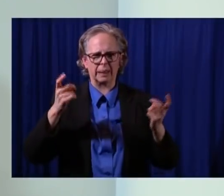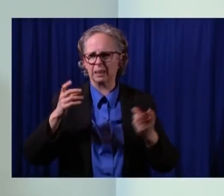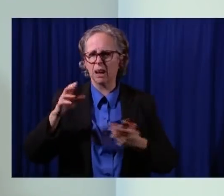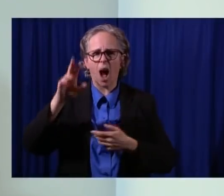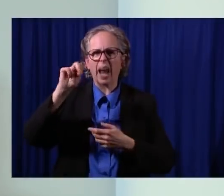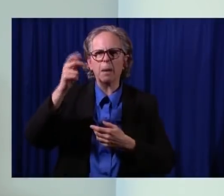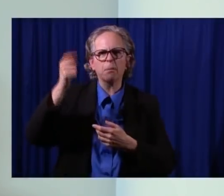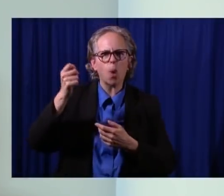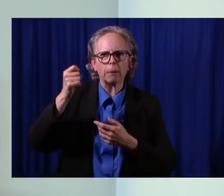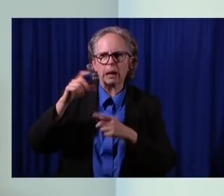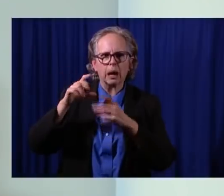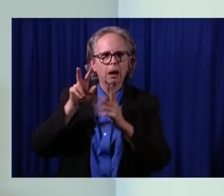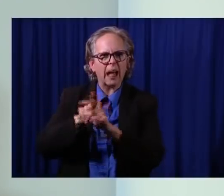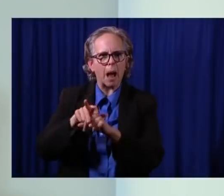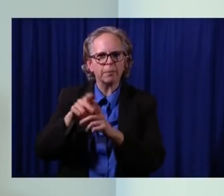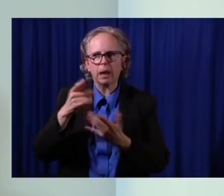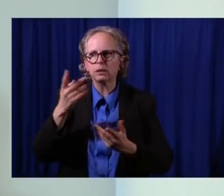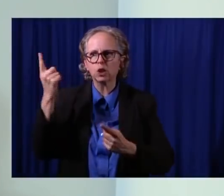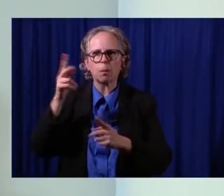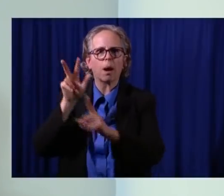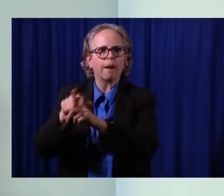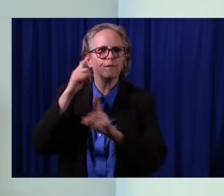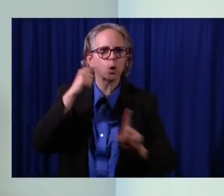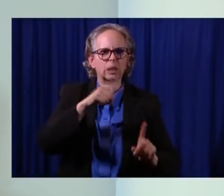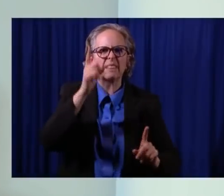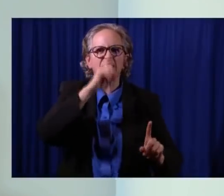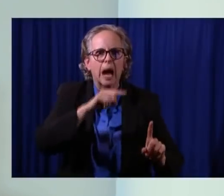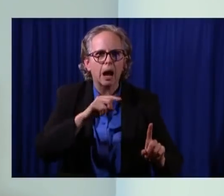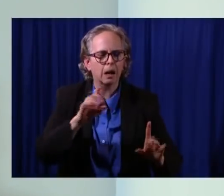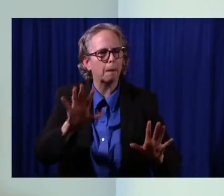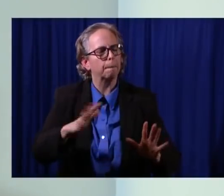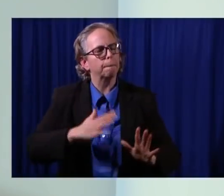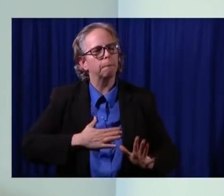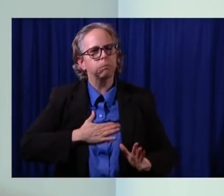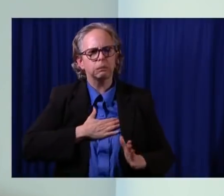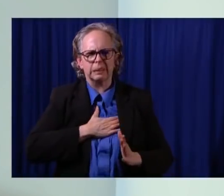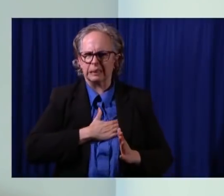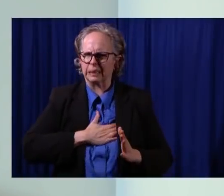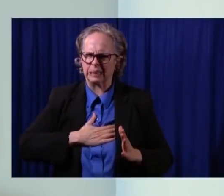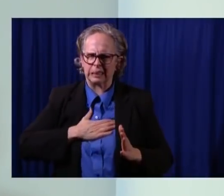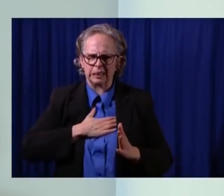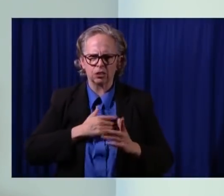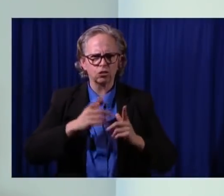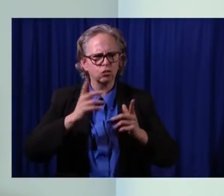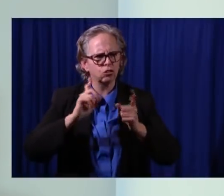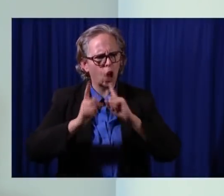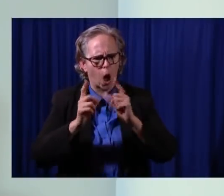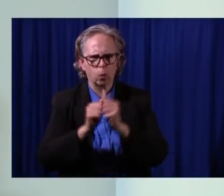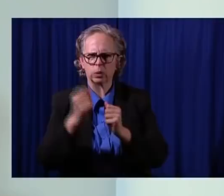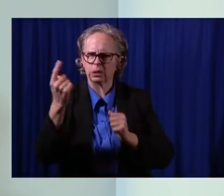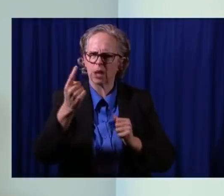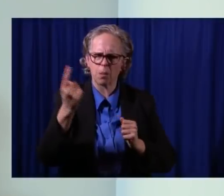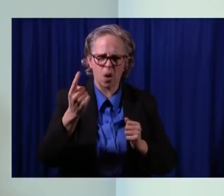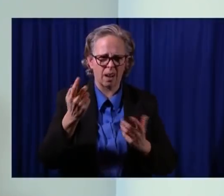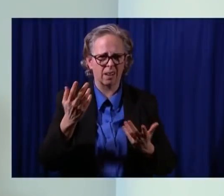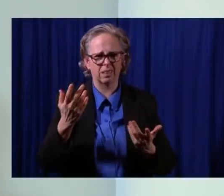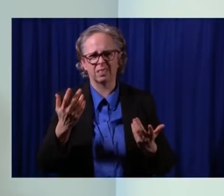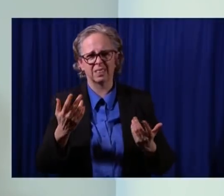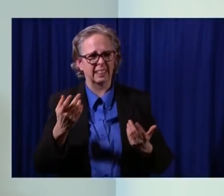ATTEMPT TO DEFRAUD YOU. OHIOANS, IF YOU HAVE ANY OF THESE THINGS THAT YOU ARE AWARE